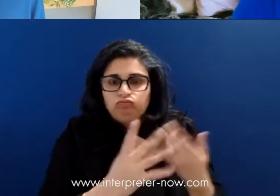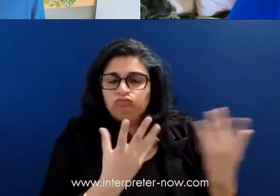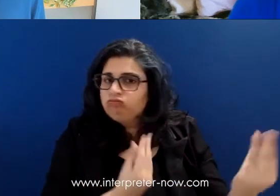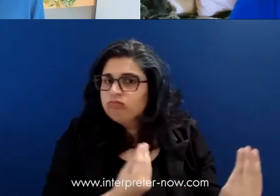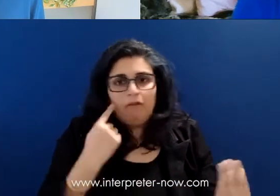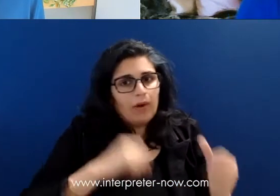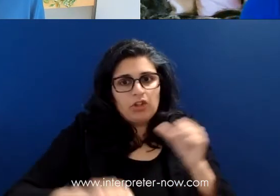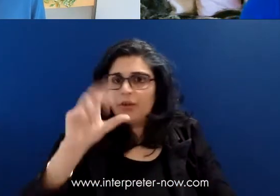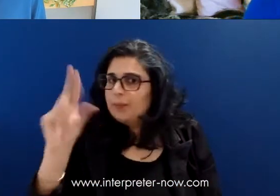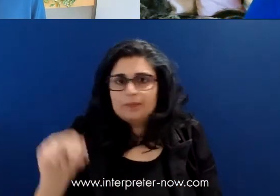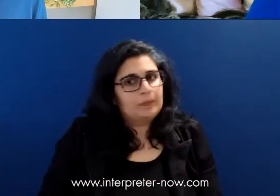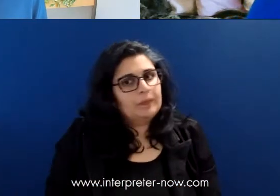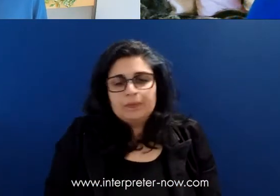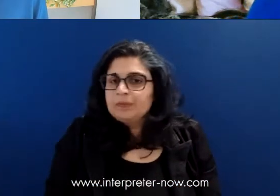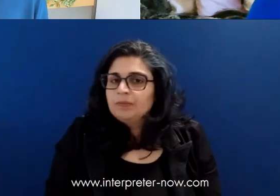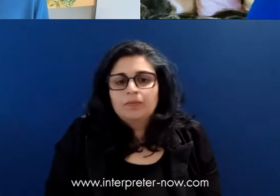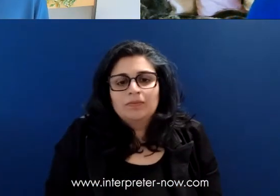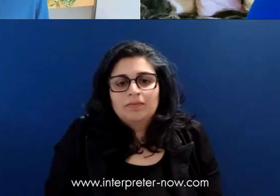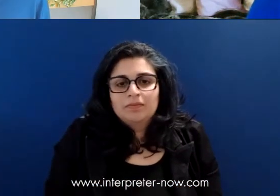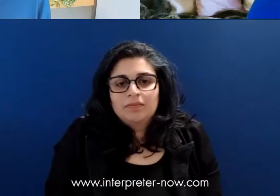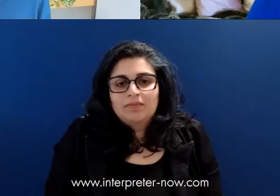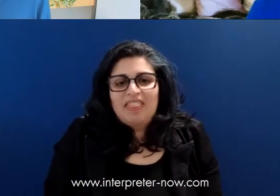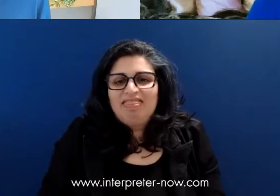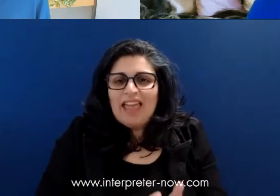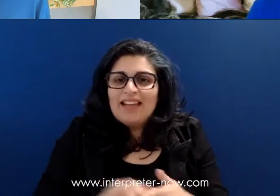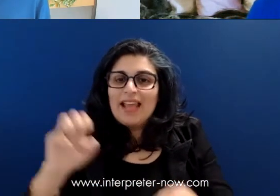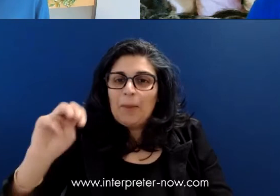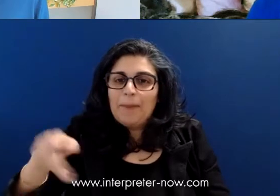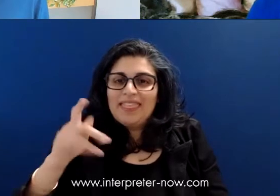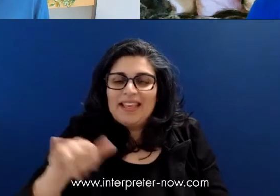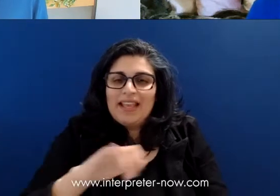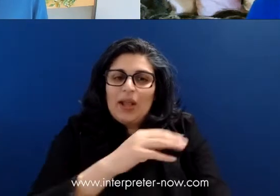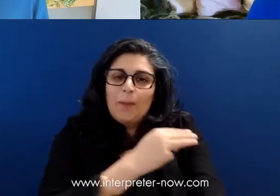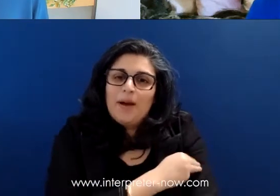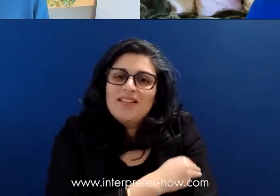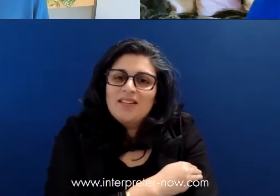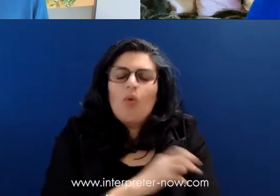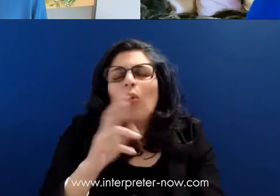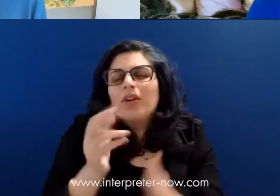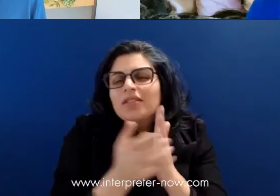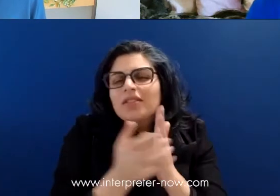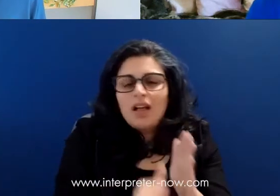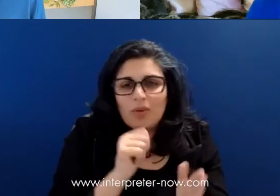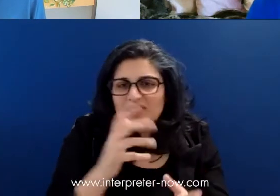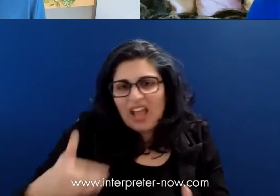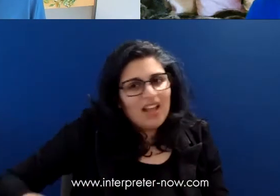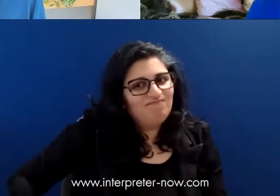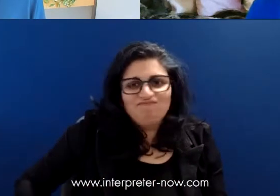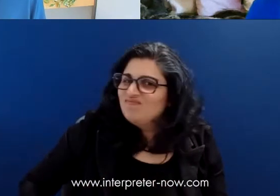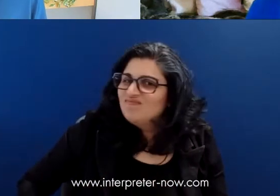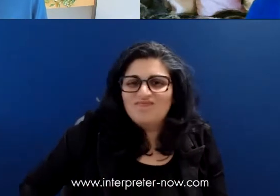So that empathy muscle or skill was not in me at an early age.